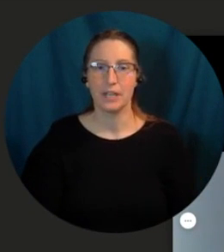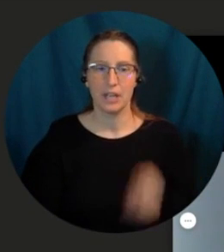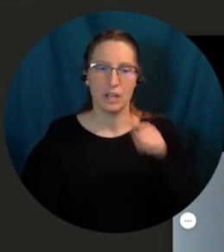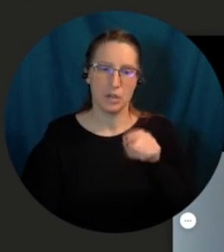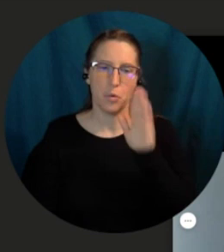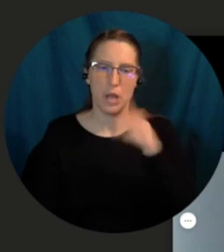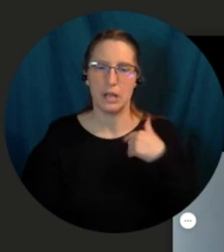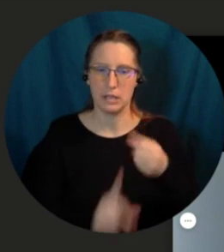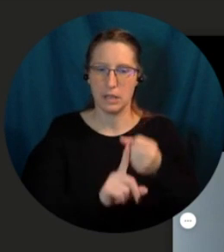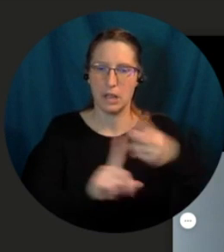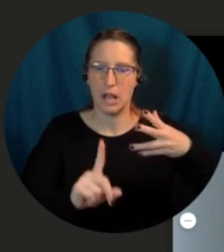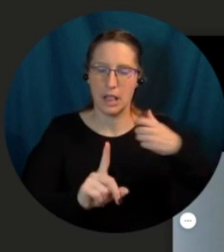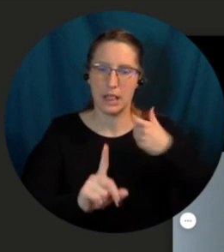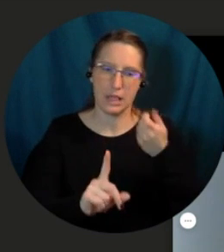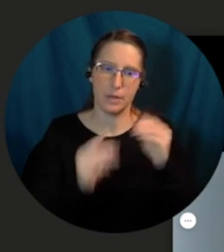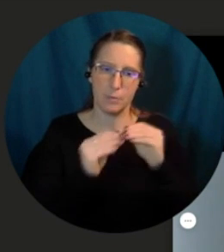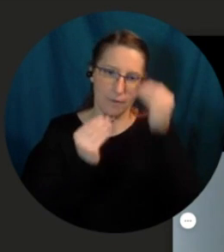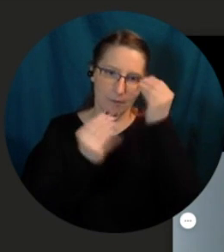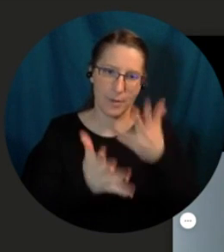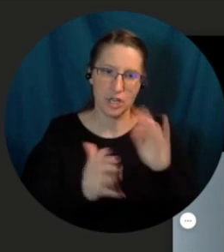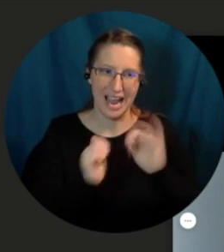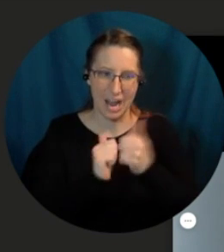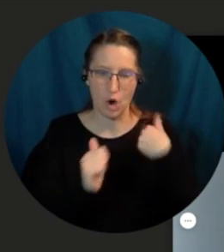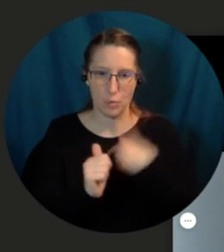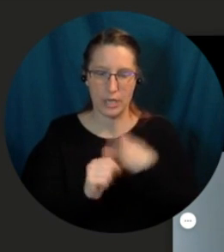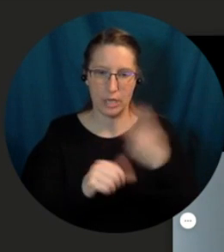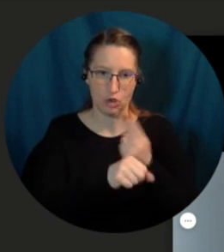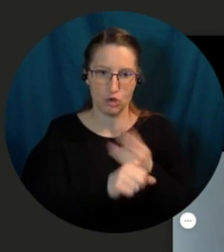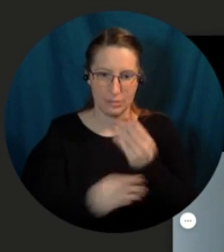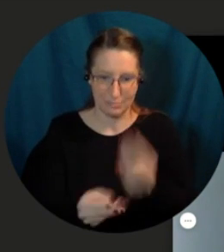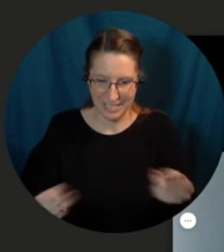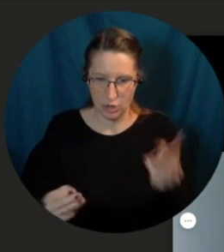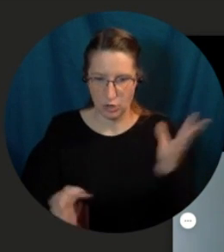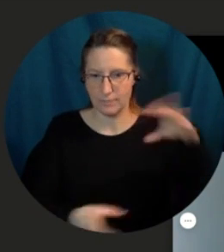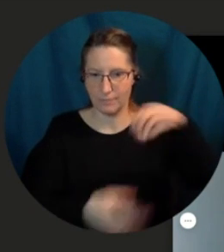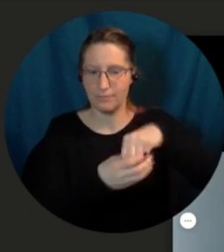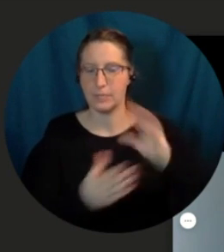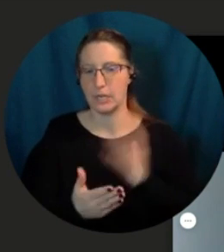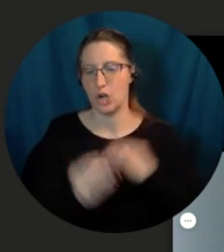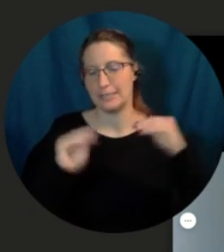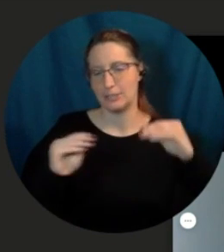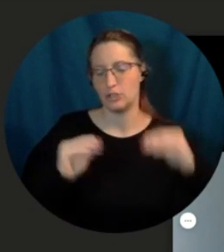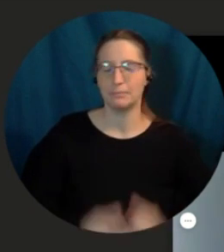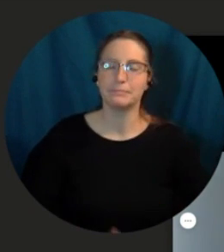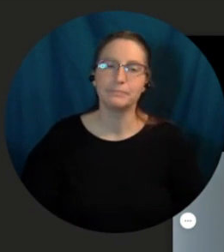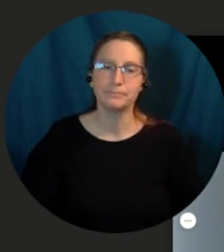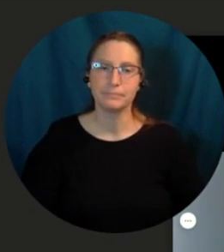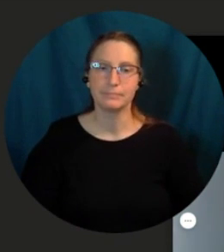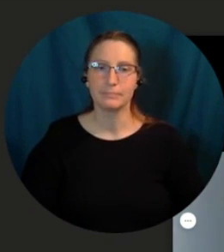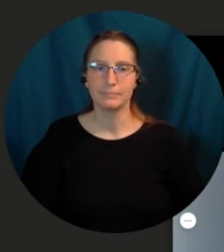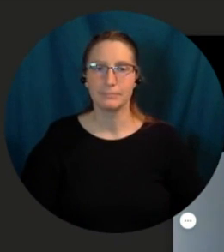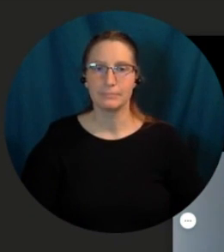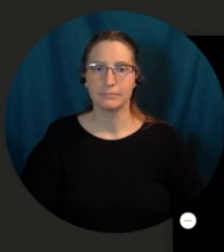as to how we facilitate the use of these materials in our lesson. Let's go back to the first page.